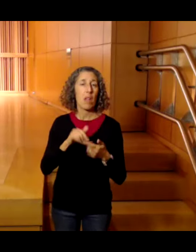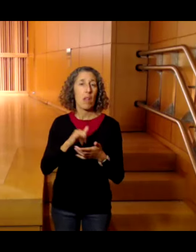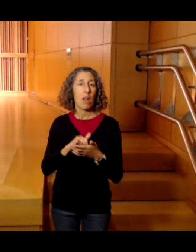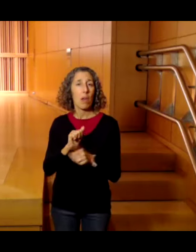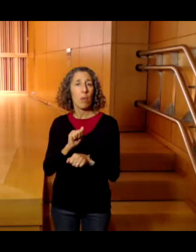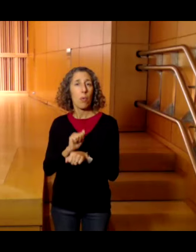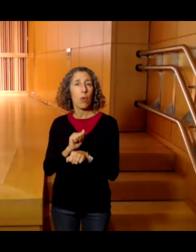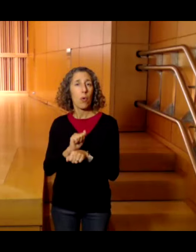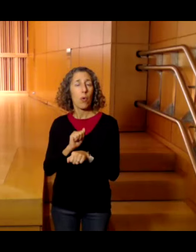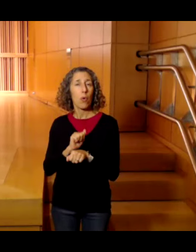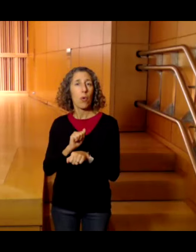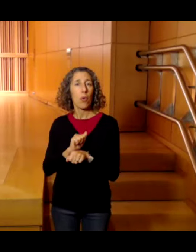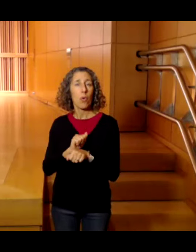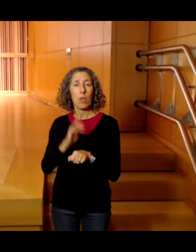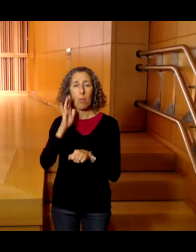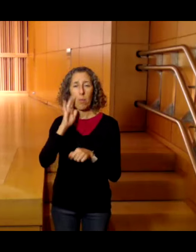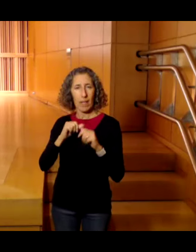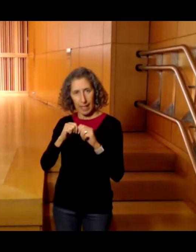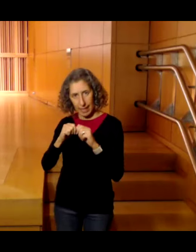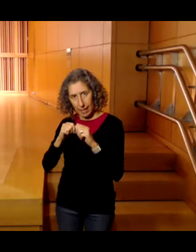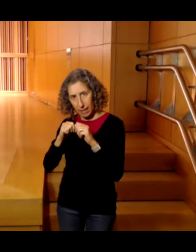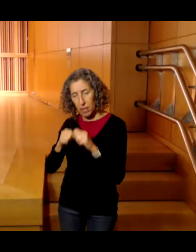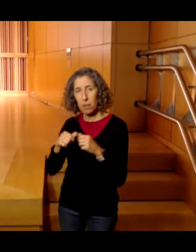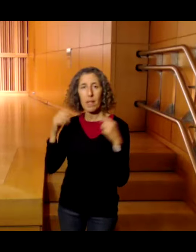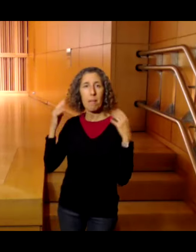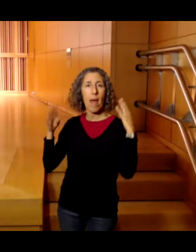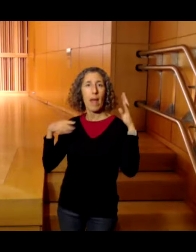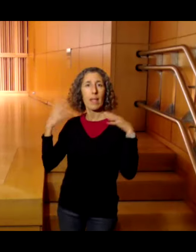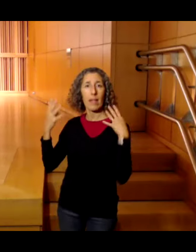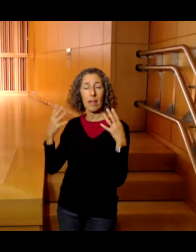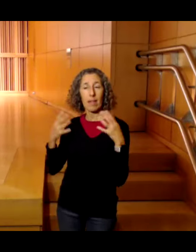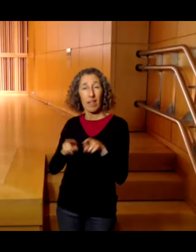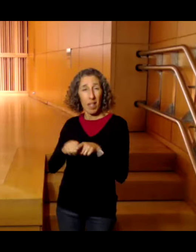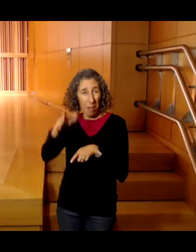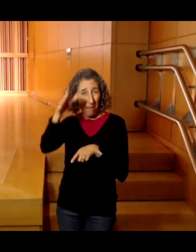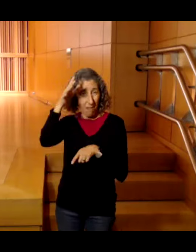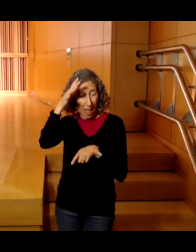of madness that eventually overtook his father, David Baldwin. I would end up like my father, and they would all.